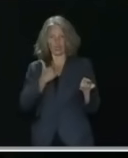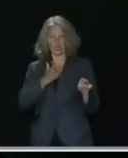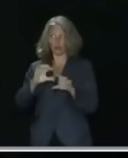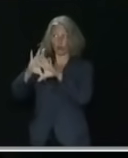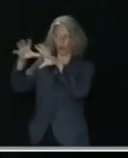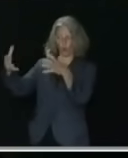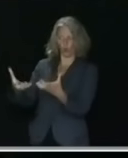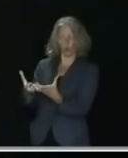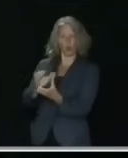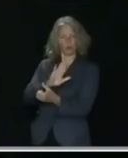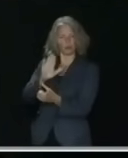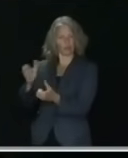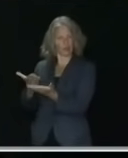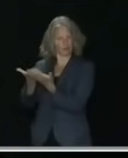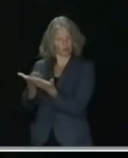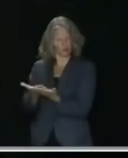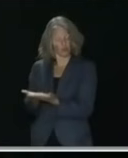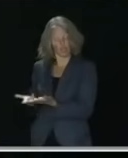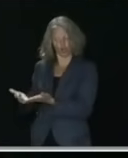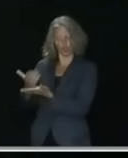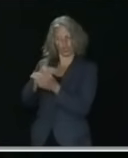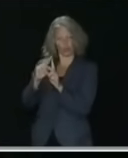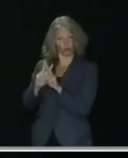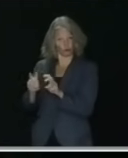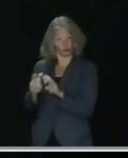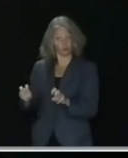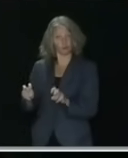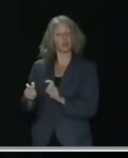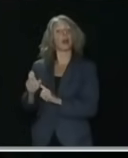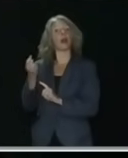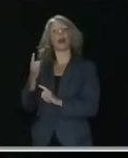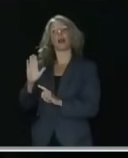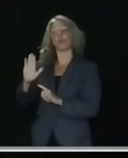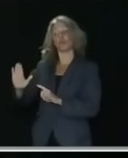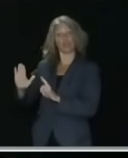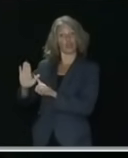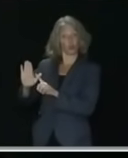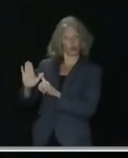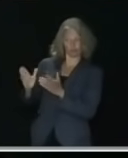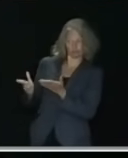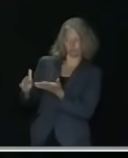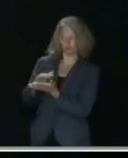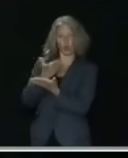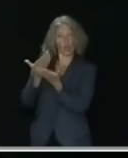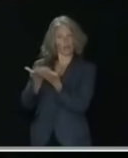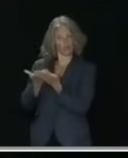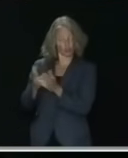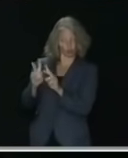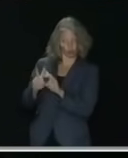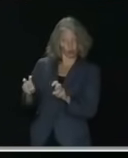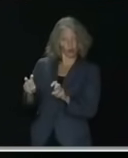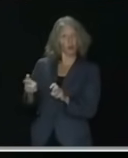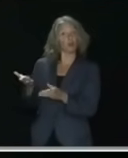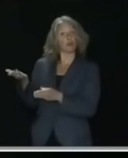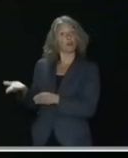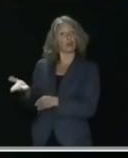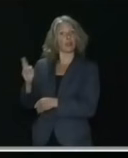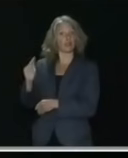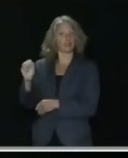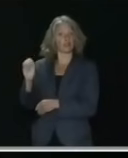VACCINATION PROGRAMS IN CANADA AND WORLDWIDE.